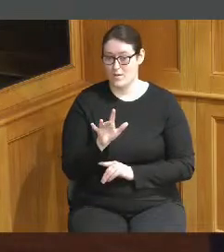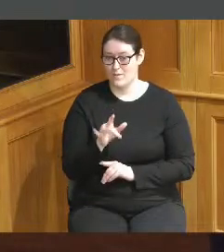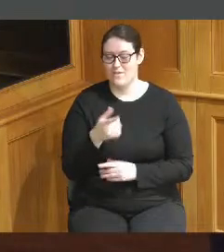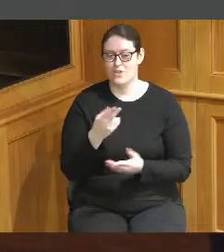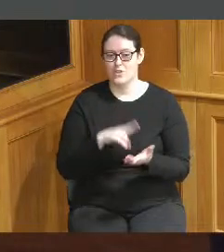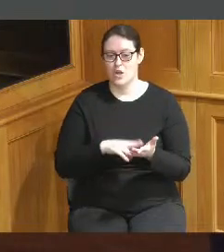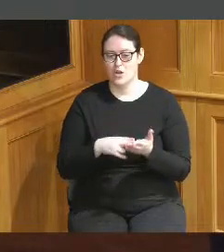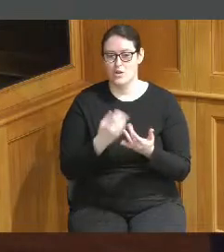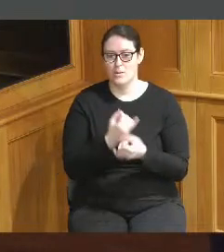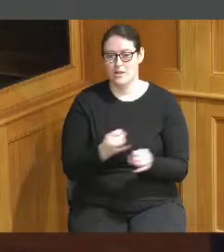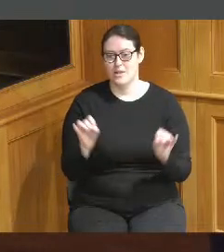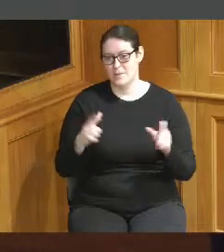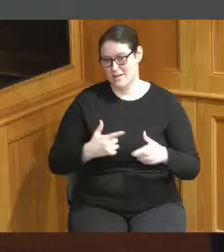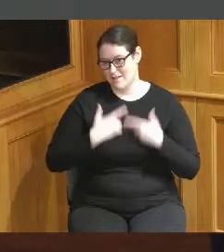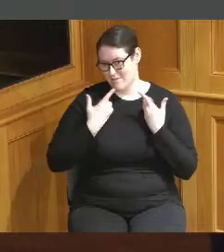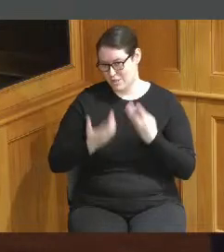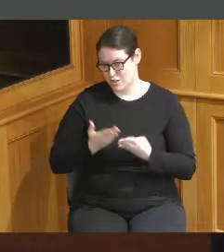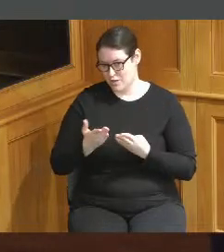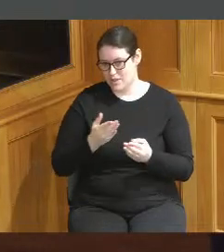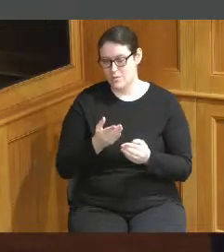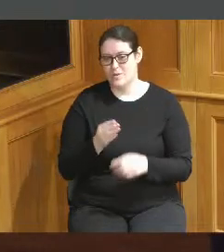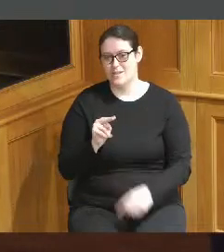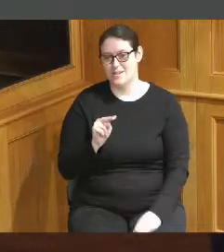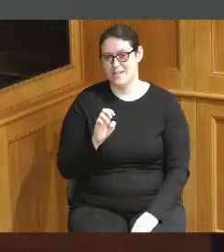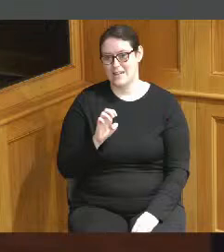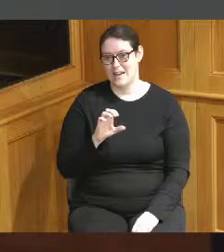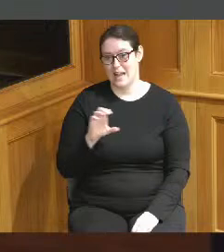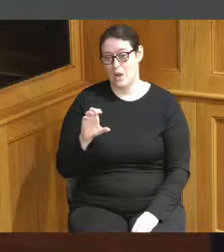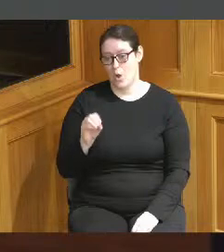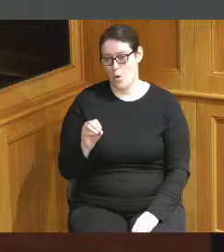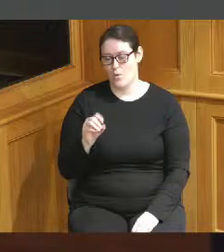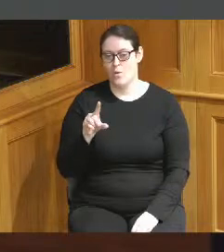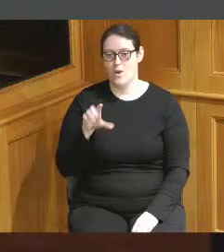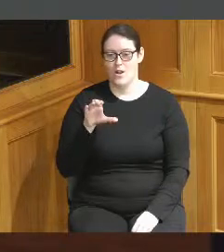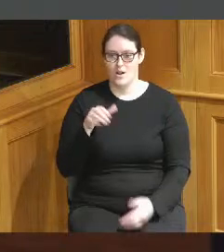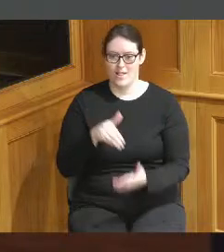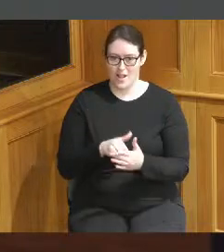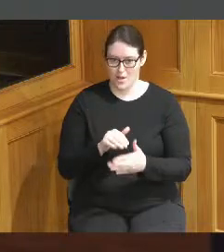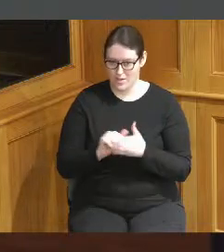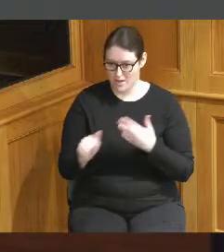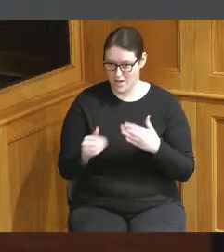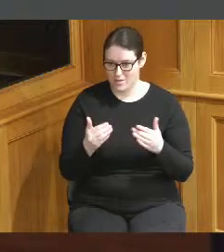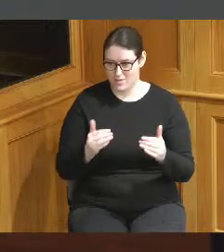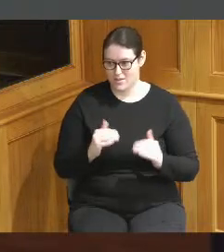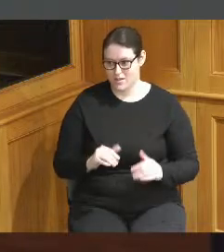unable to to log in but Ryan is manning the ship up at the emergency Operation Center I will be in